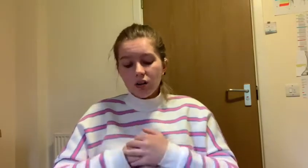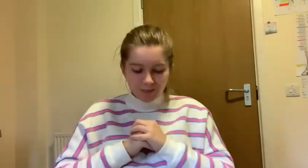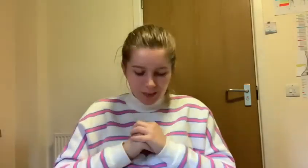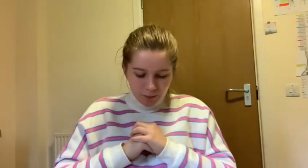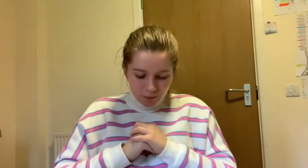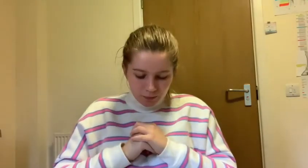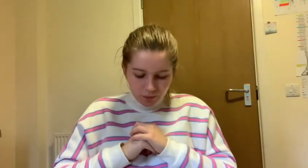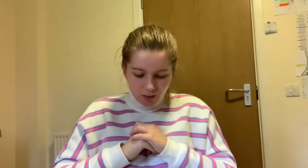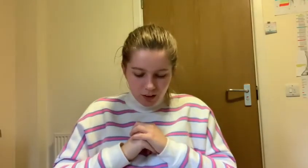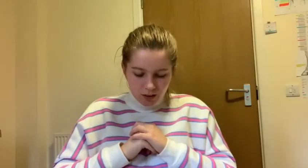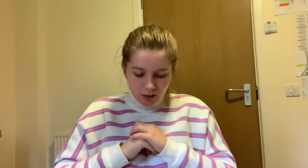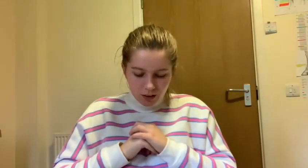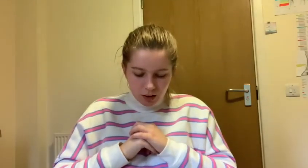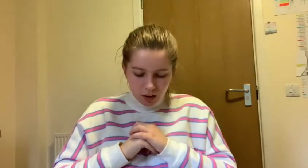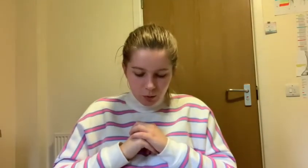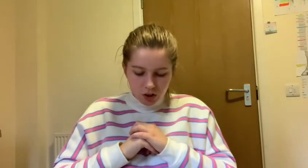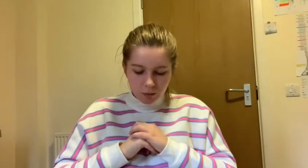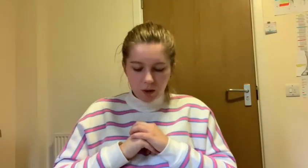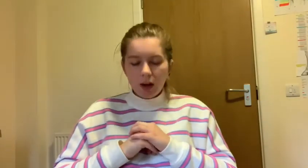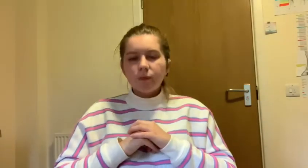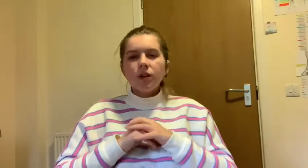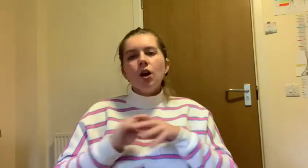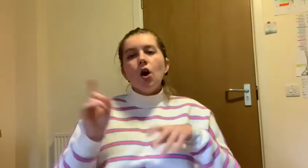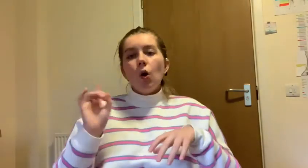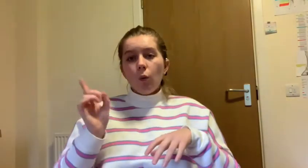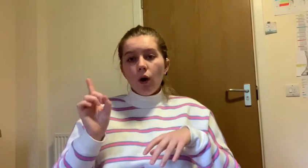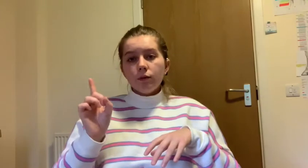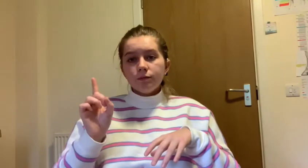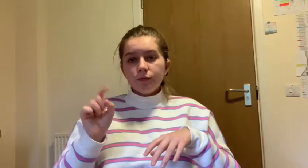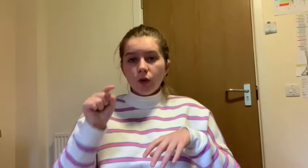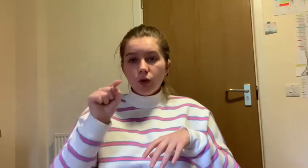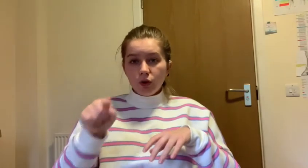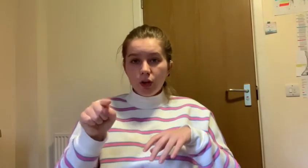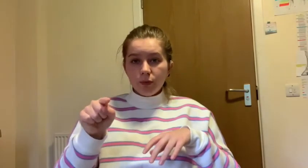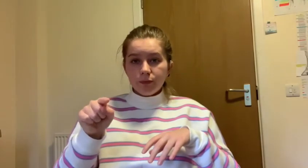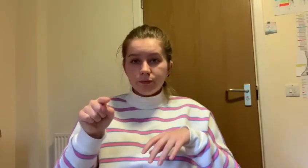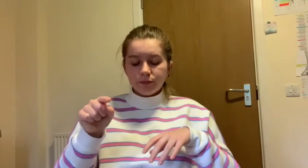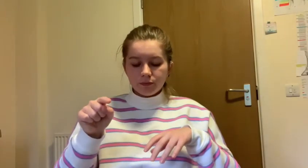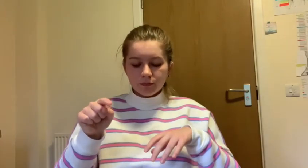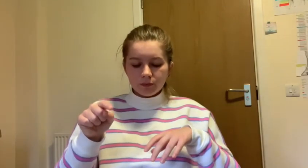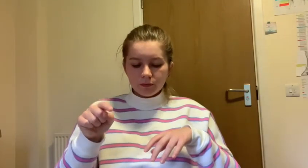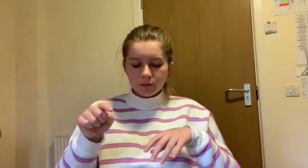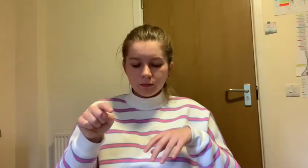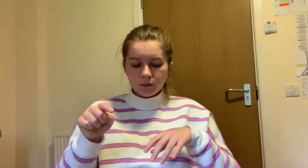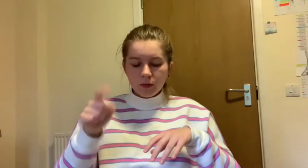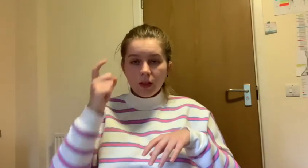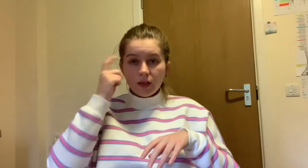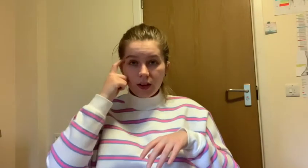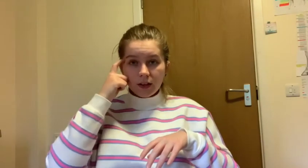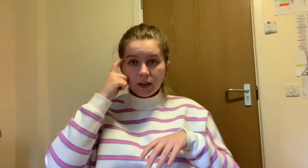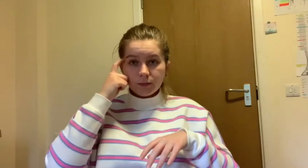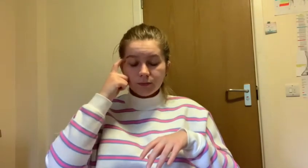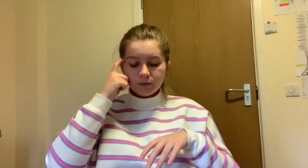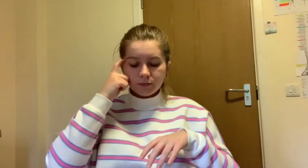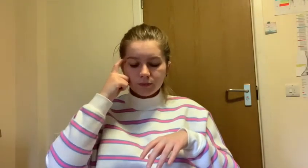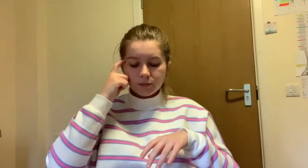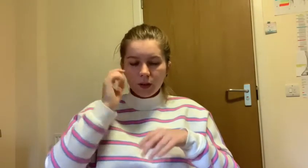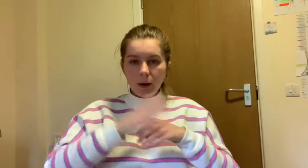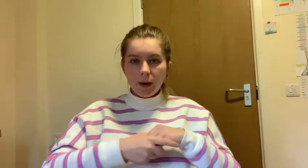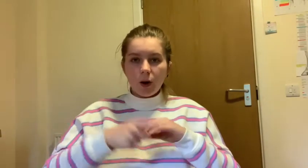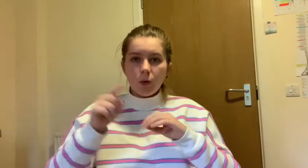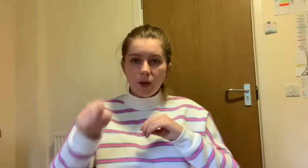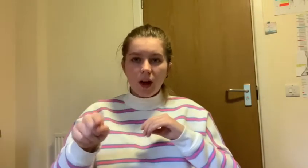"What do you think about that?" What... you...think...about...that?